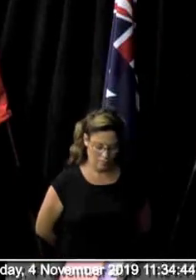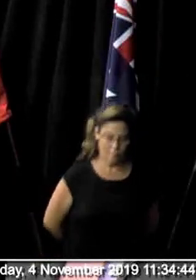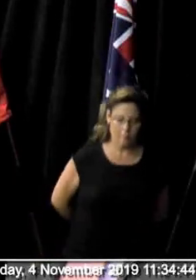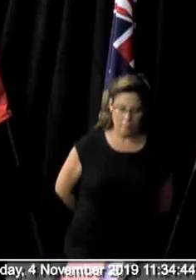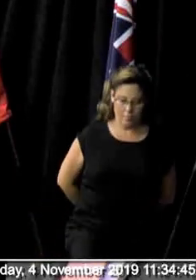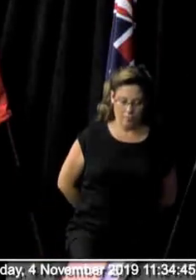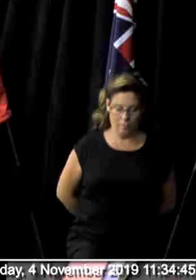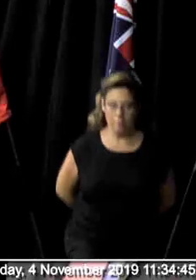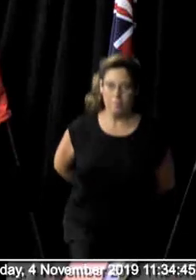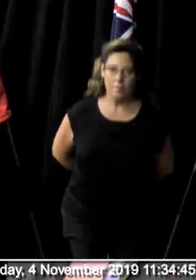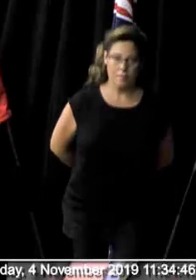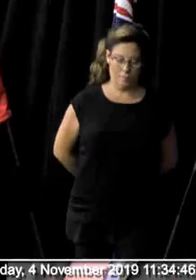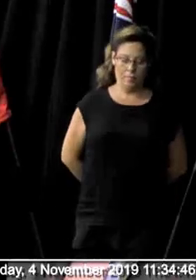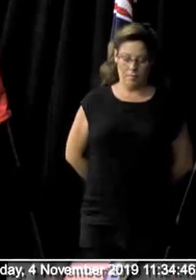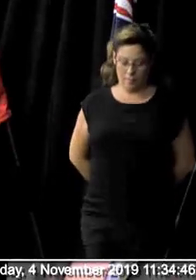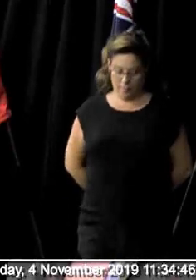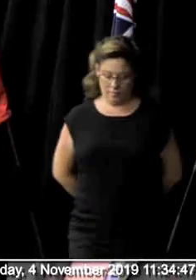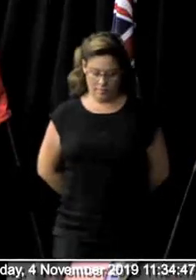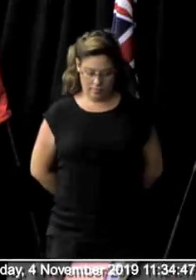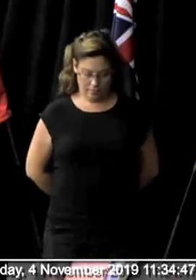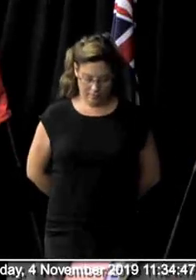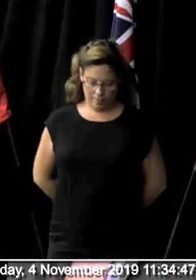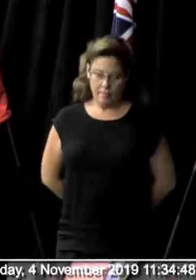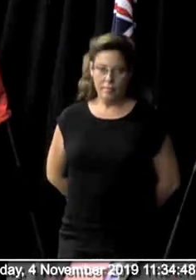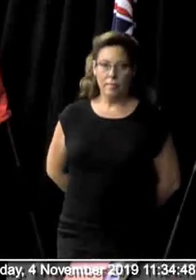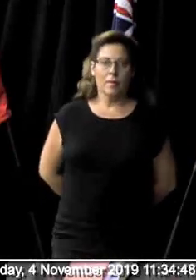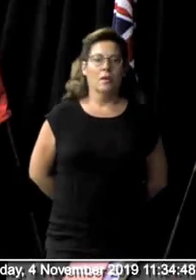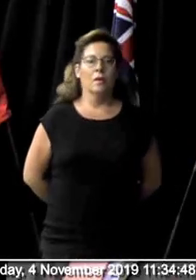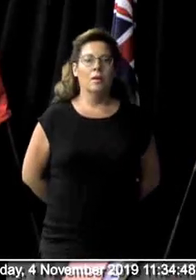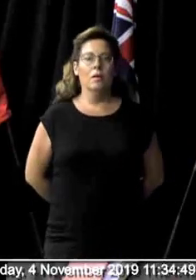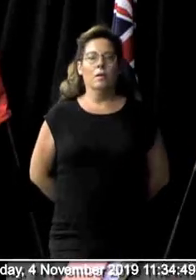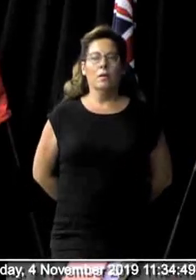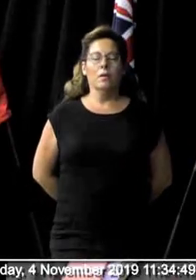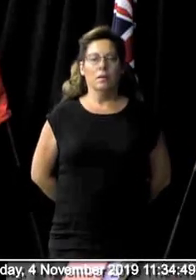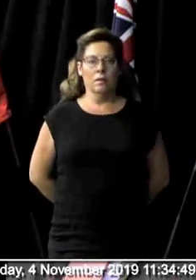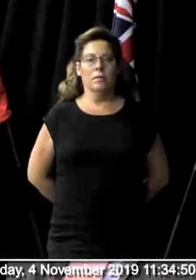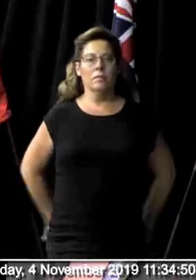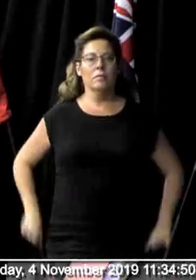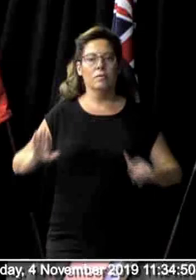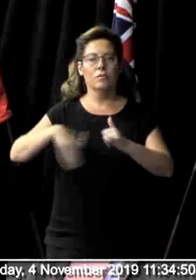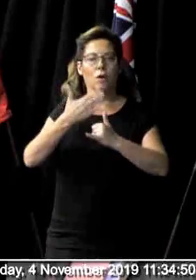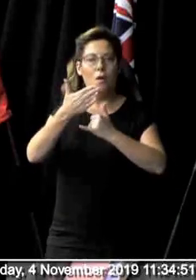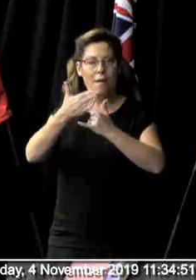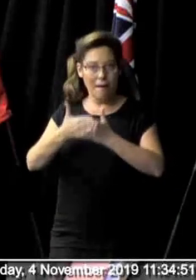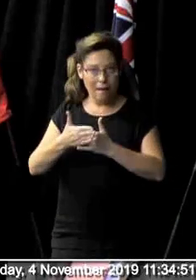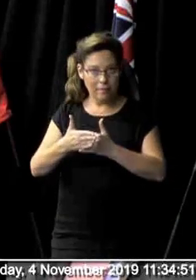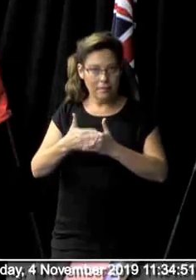May I finish with these comments, which have as their trigger an observation made by Dr Bridle.